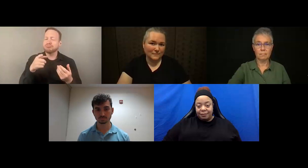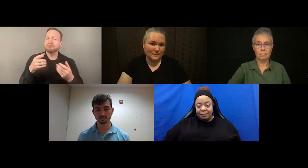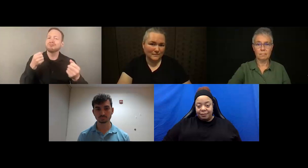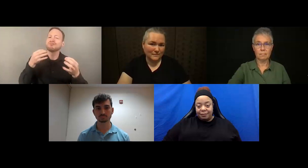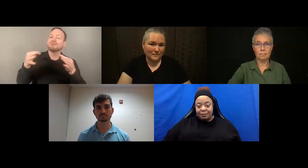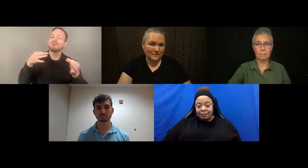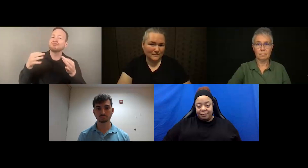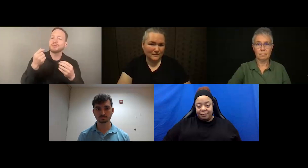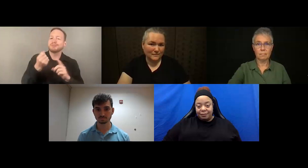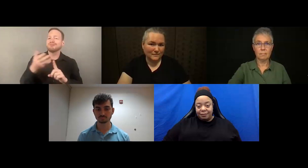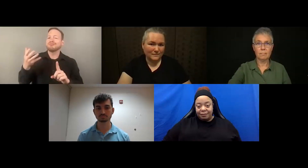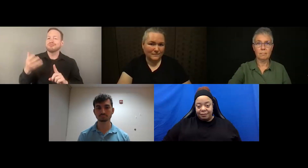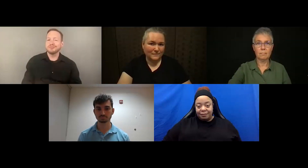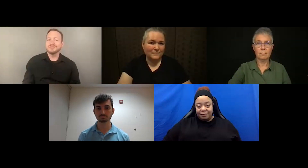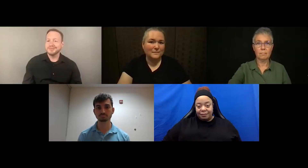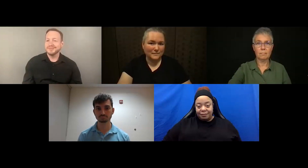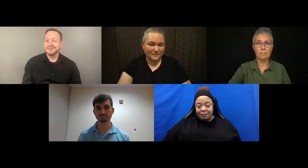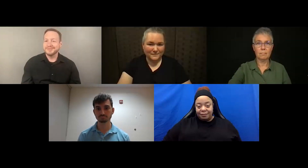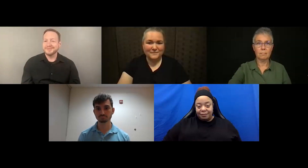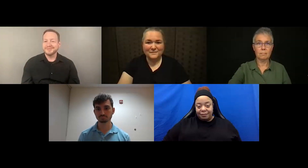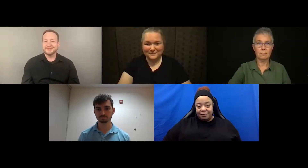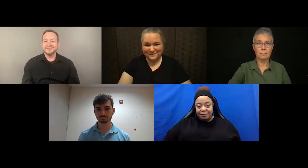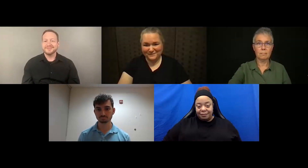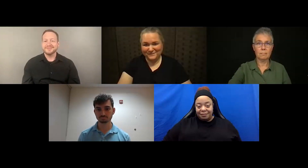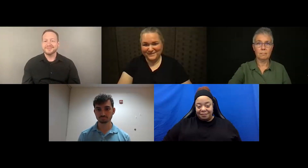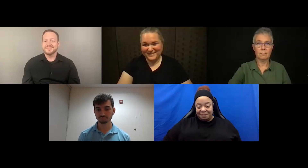your experience looked like? What has it been? If you could just go into a little bit about that!